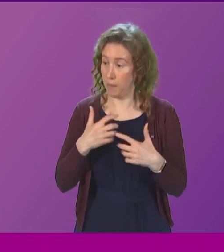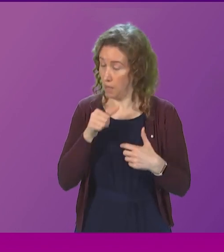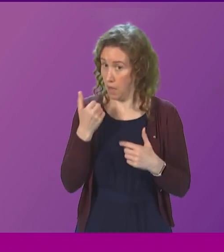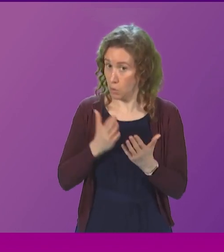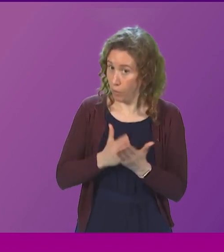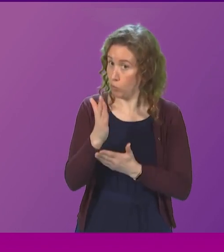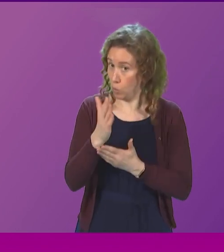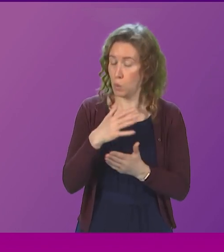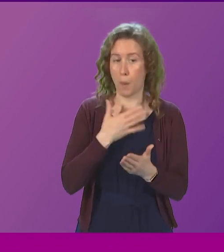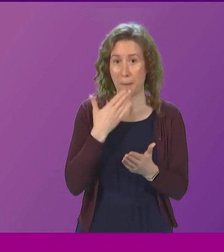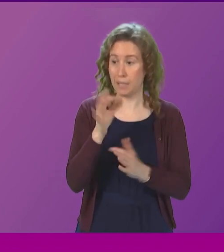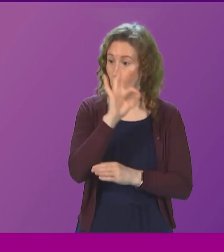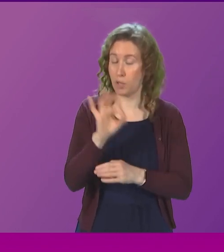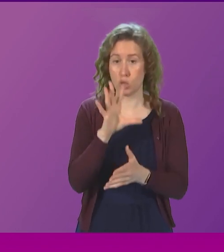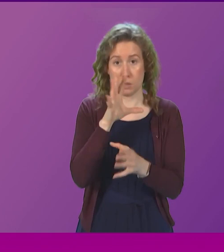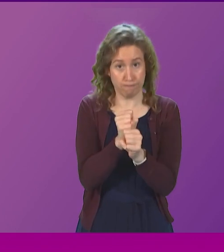concise questions and responses.